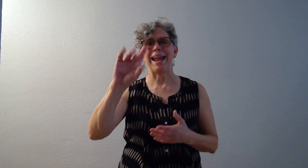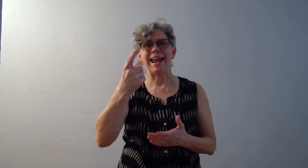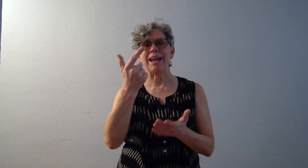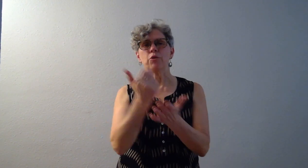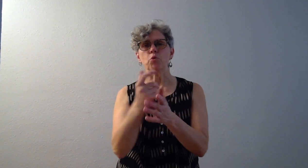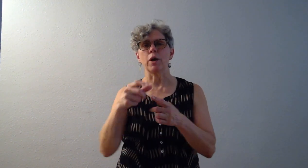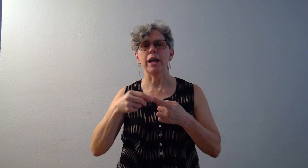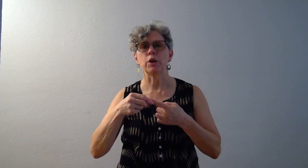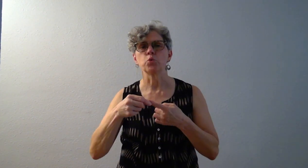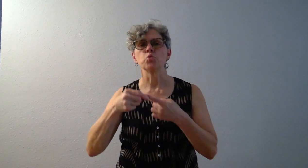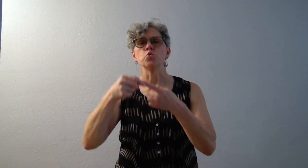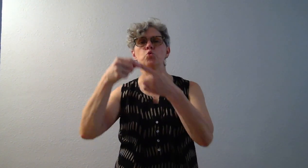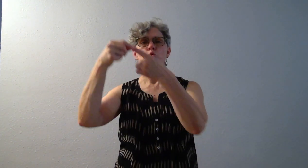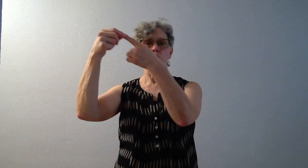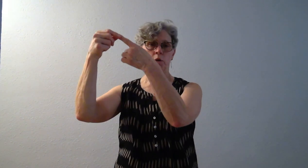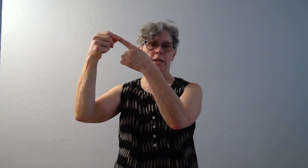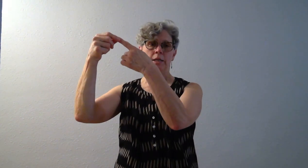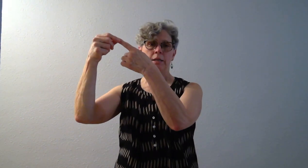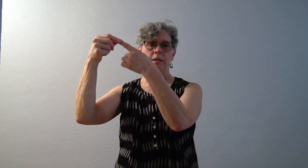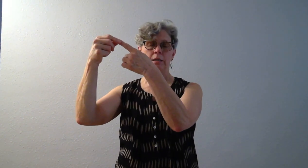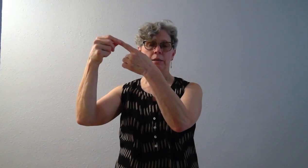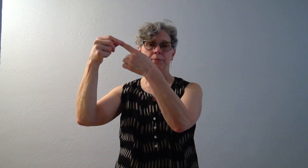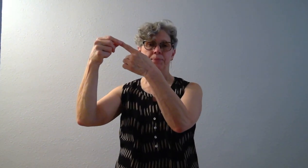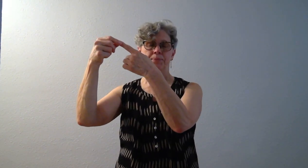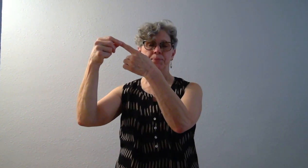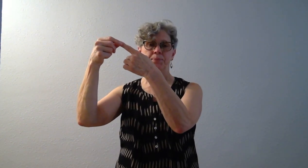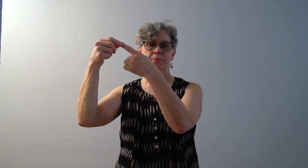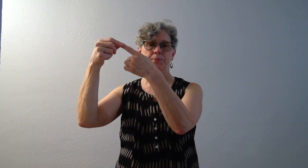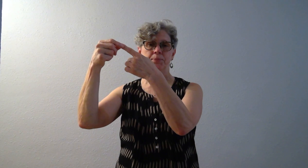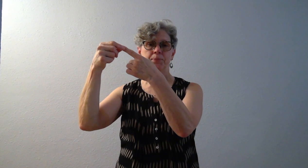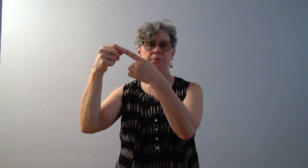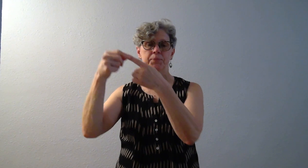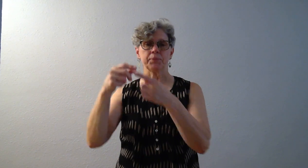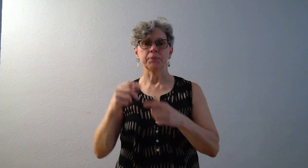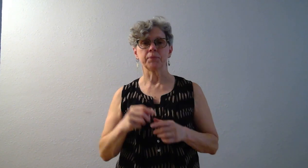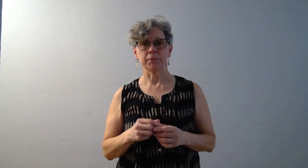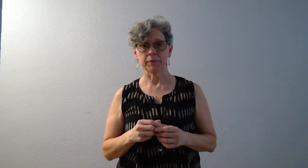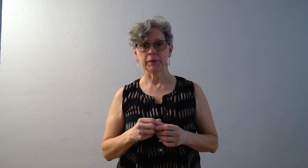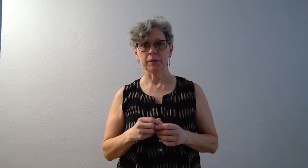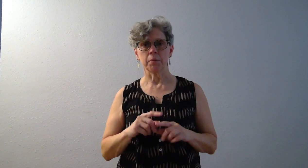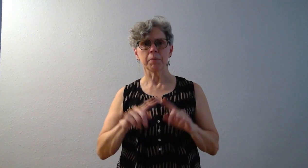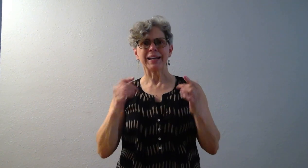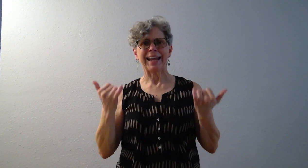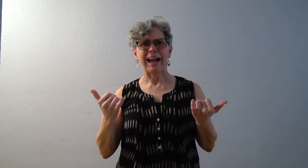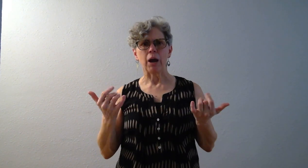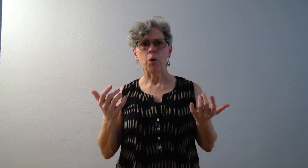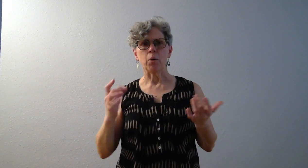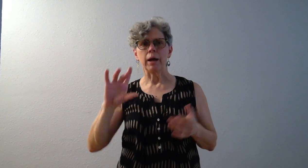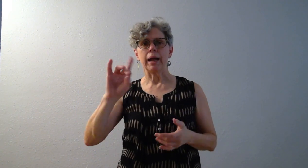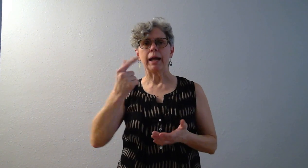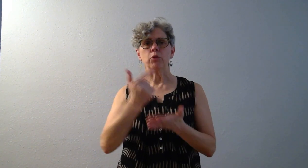You can say what your 8th grade unique situation was.